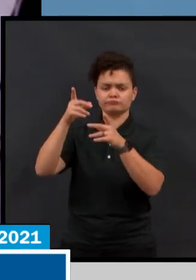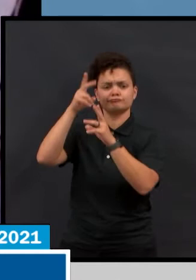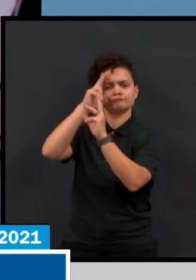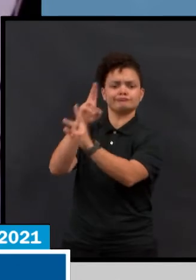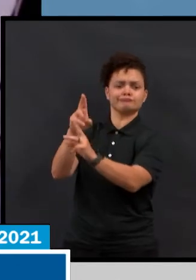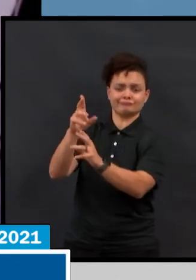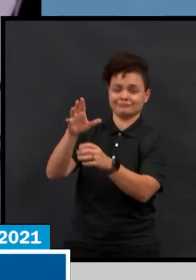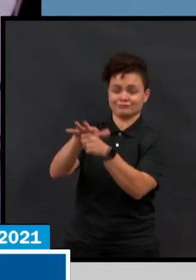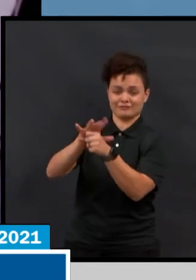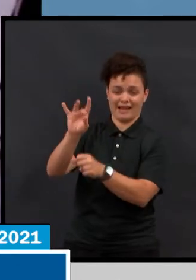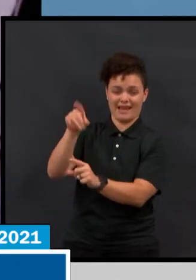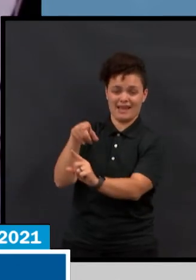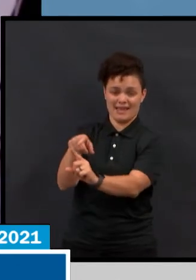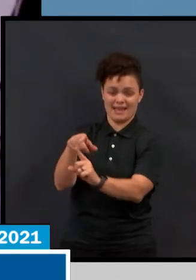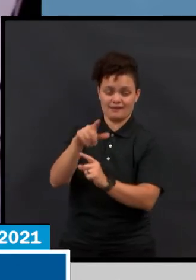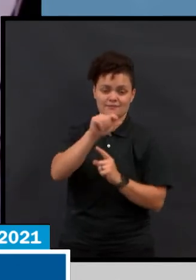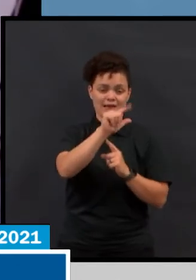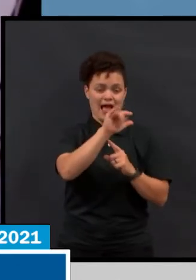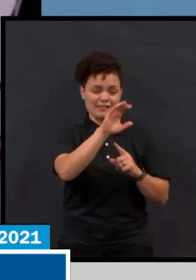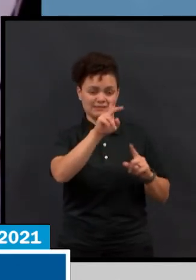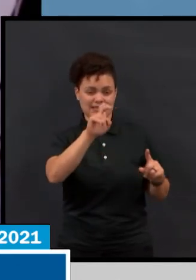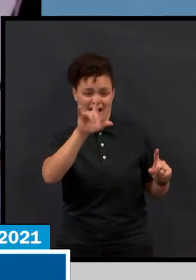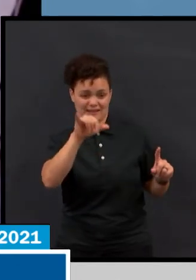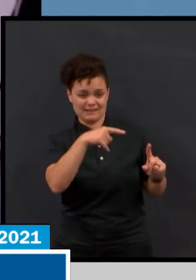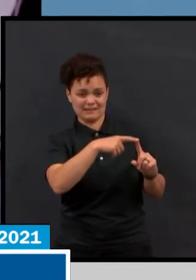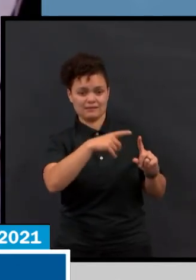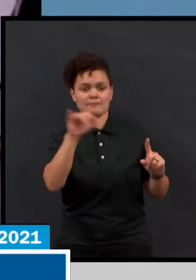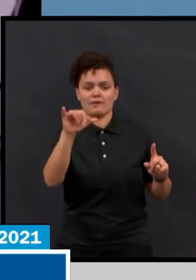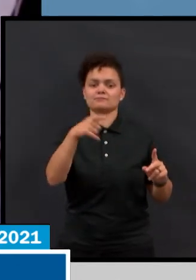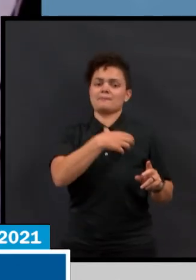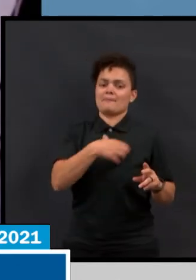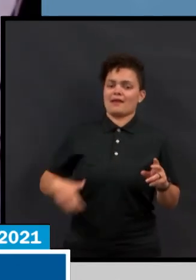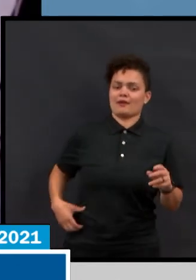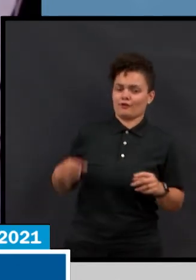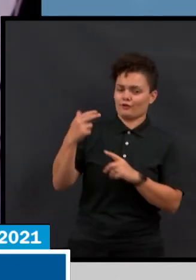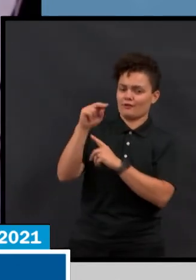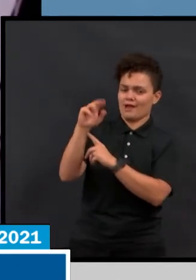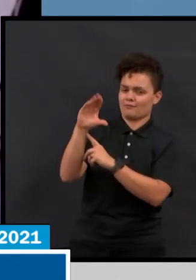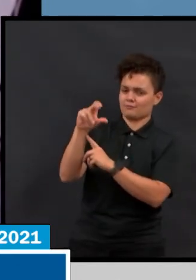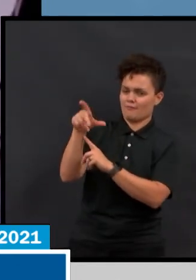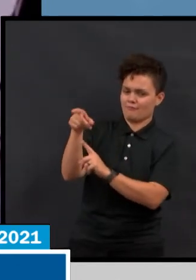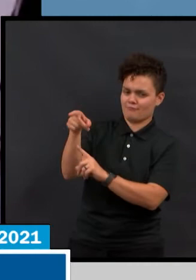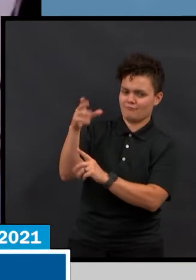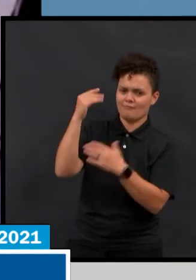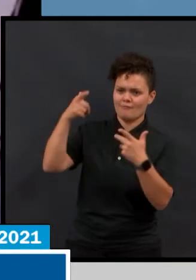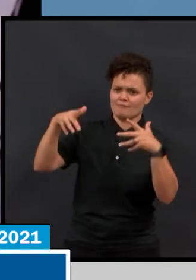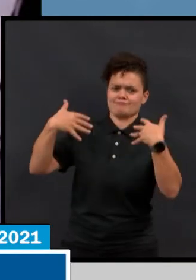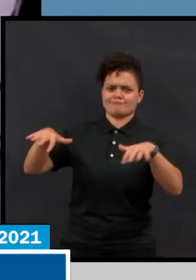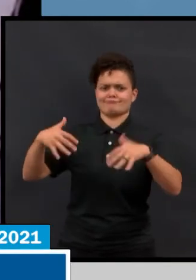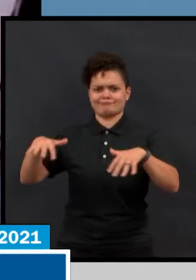hancock with some very good and very timely and quite frankly very important information as well